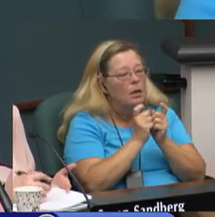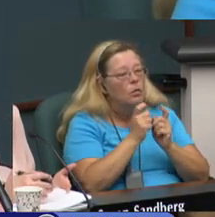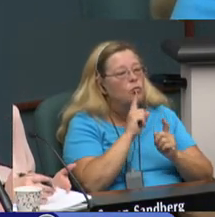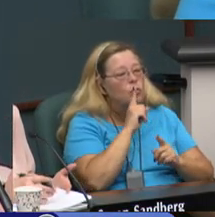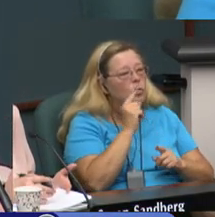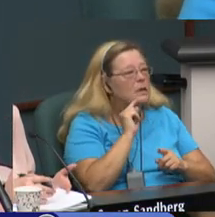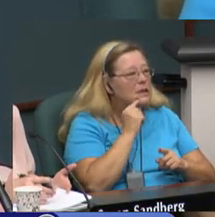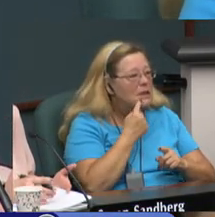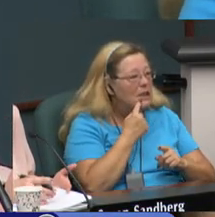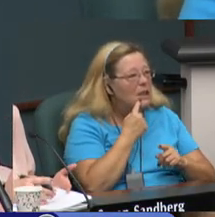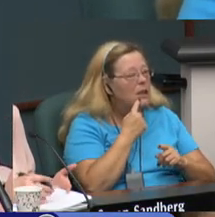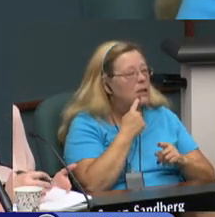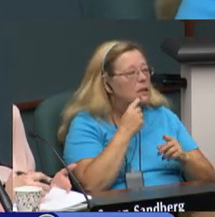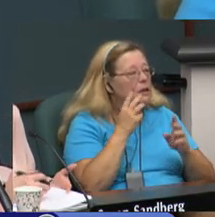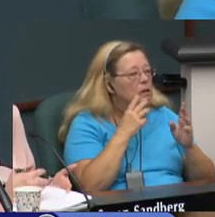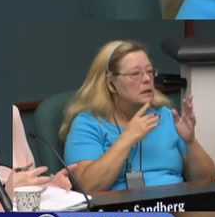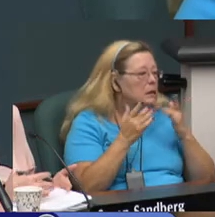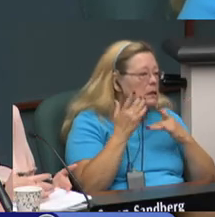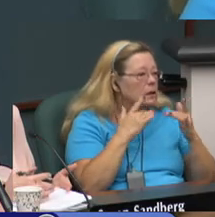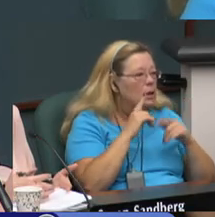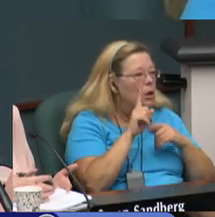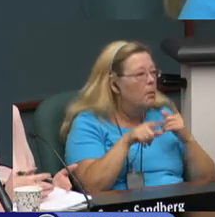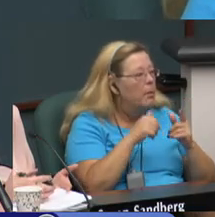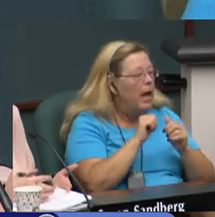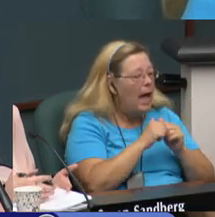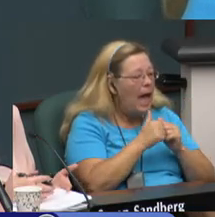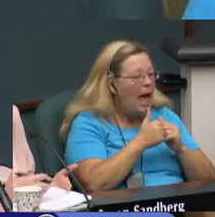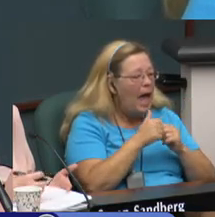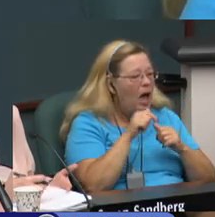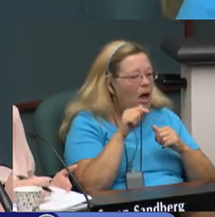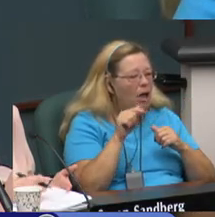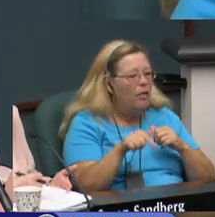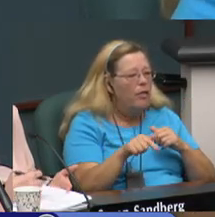that were raised about how this particular mechanism is calculated